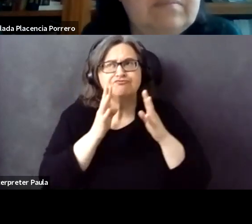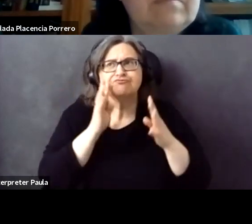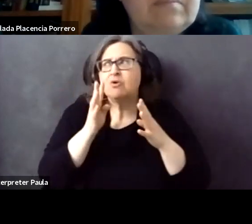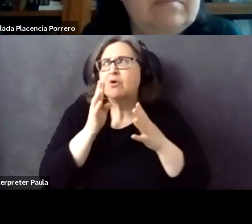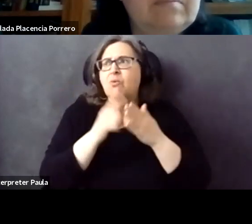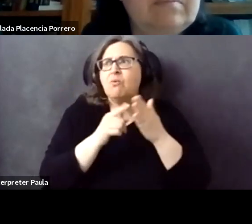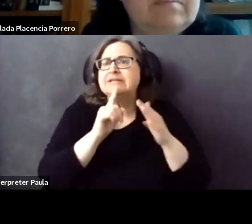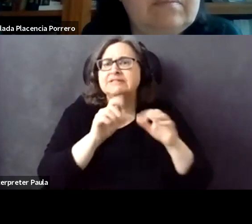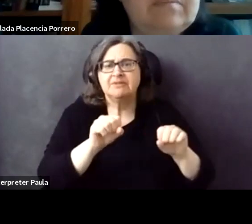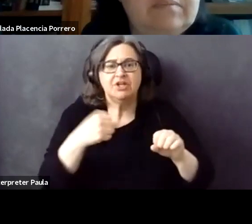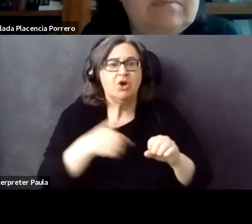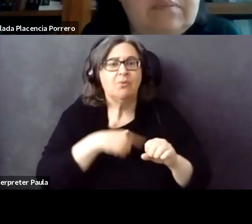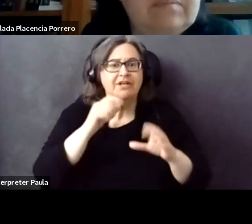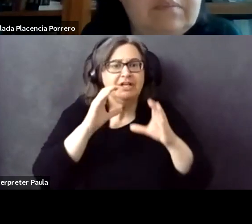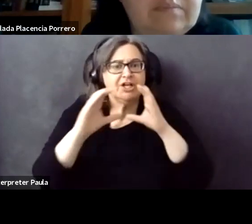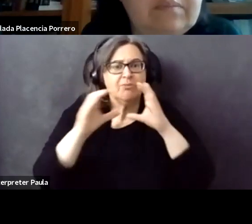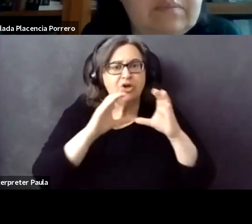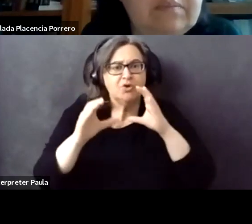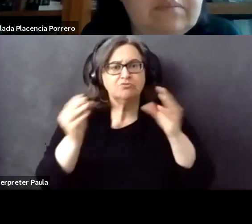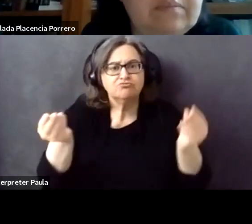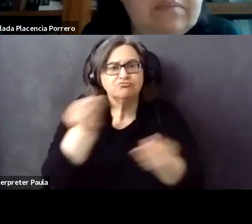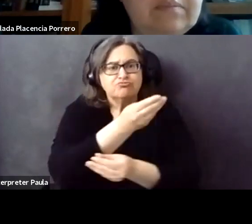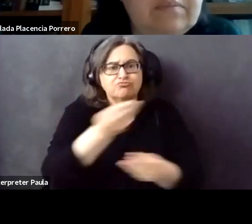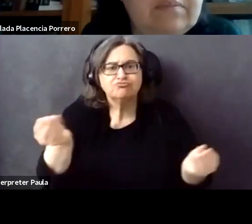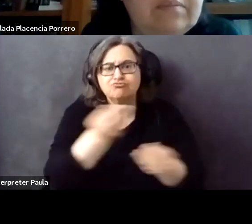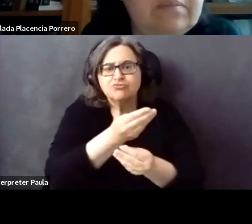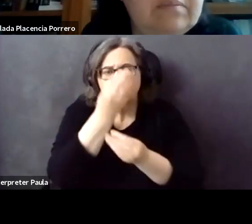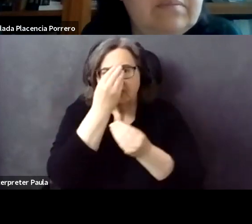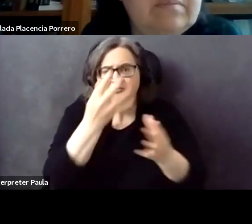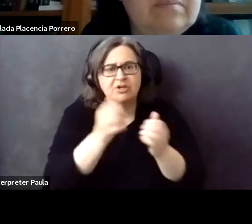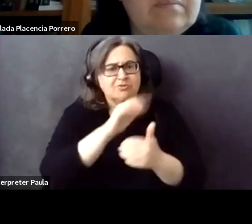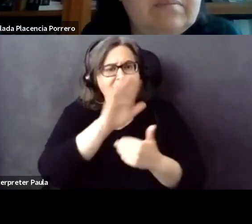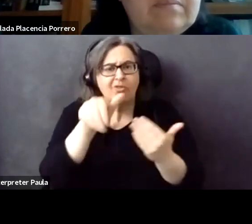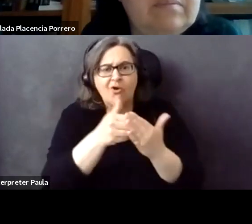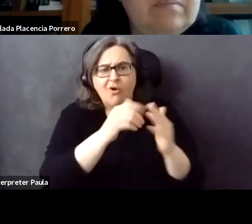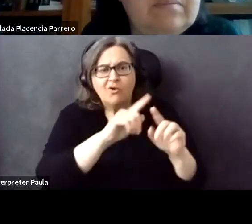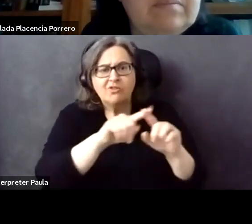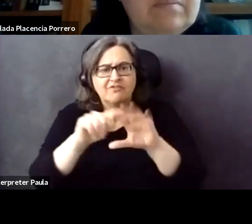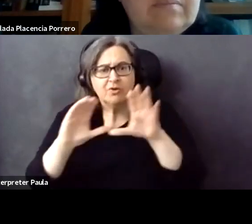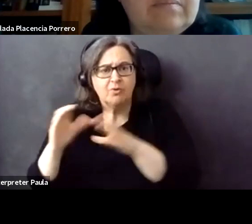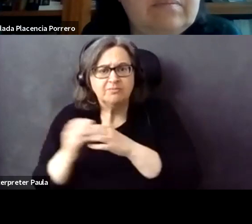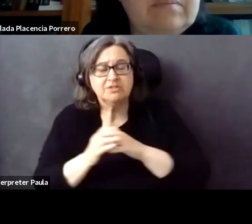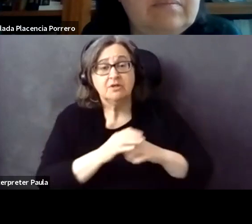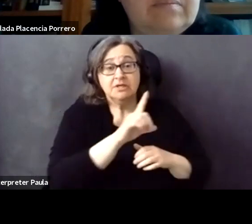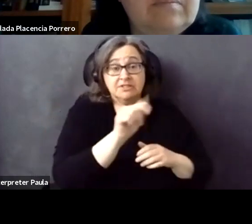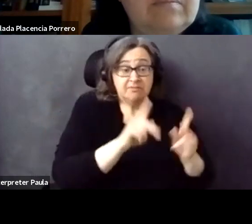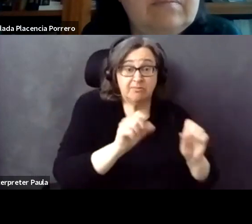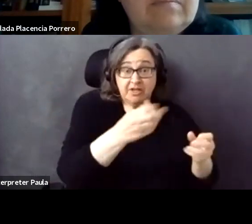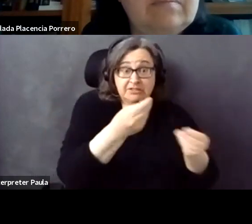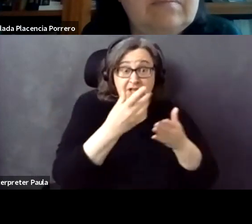, to invent what's possible, that's where we need communication with